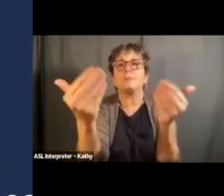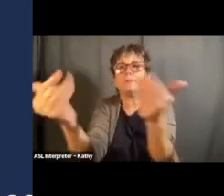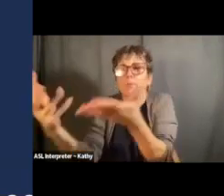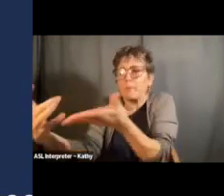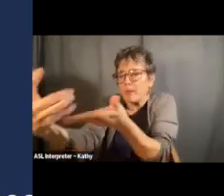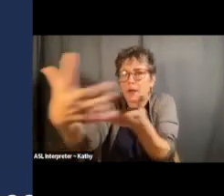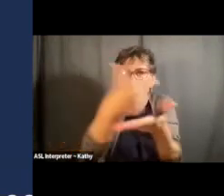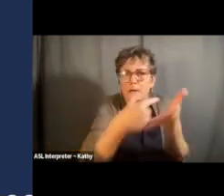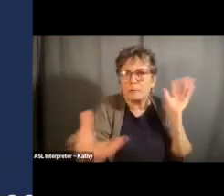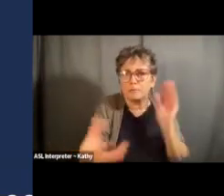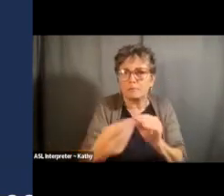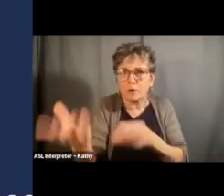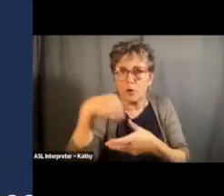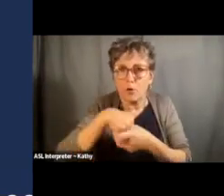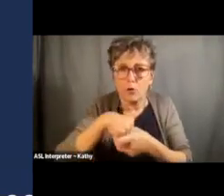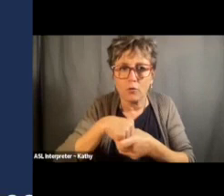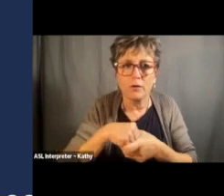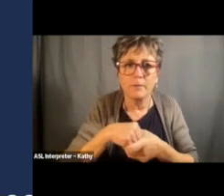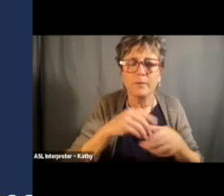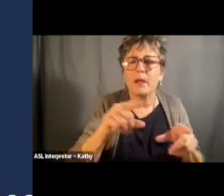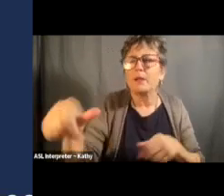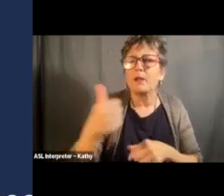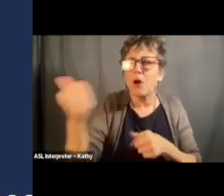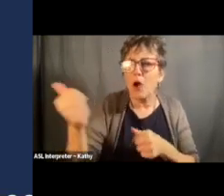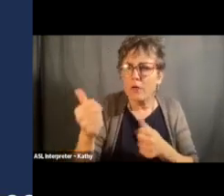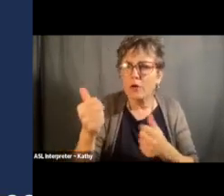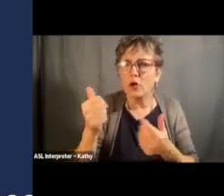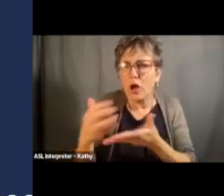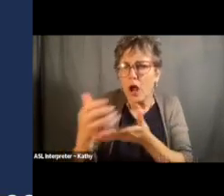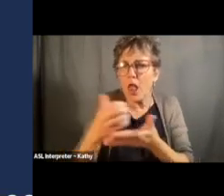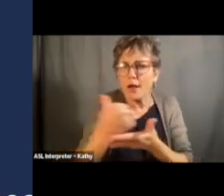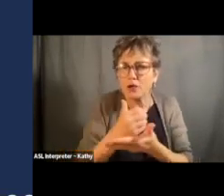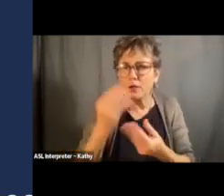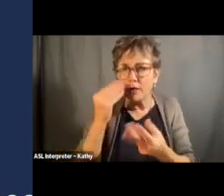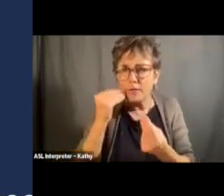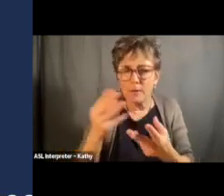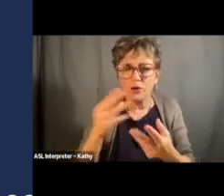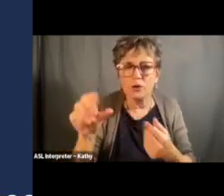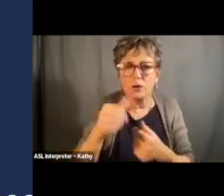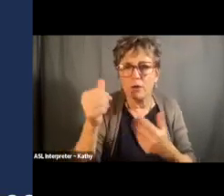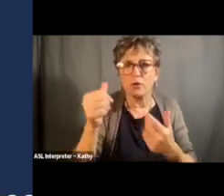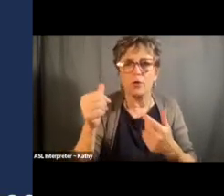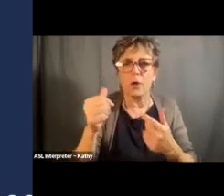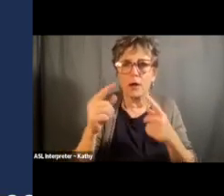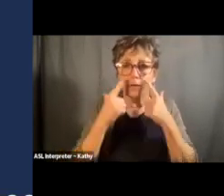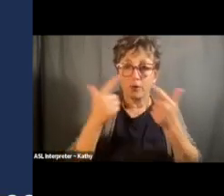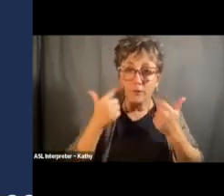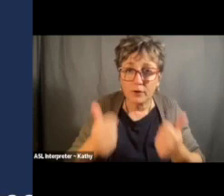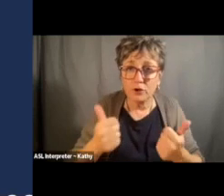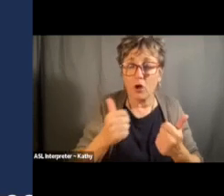um, the vision loss research world as well as the hearing loss research world that may be potential